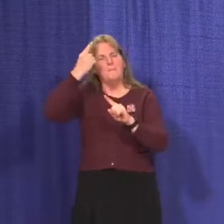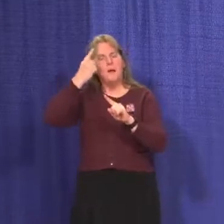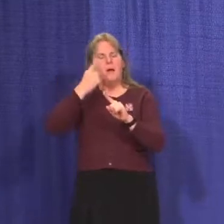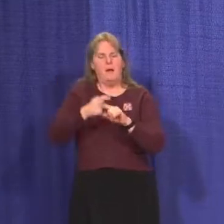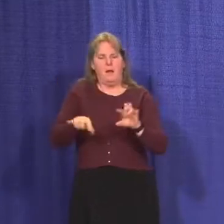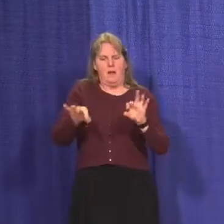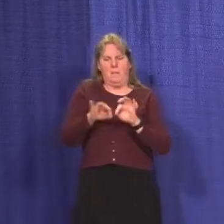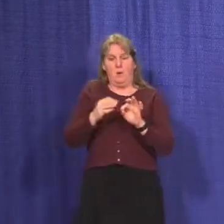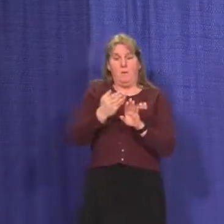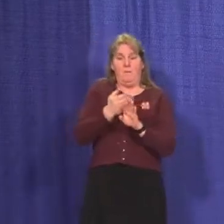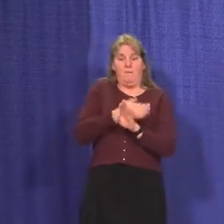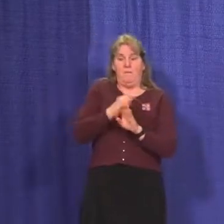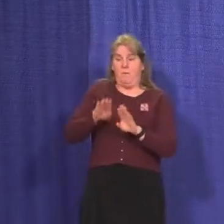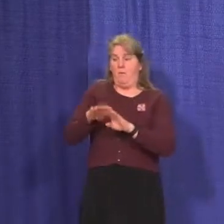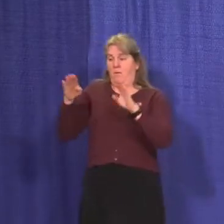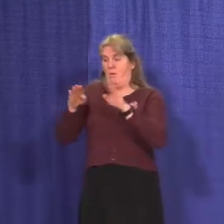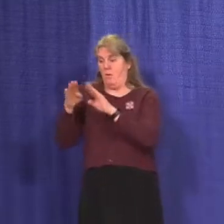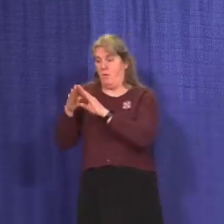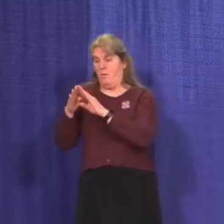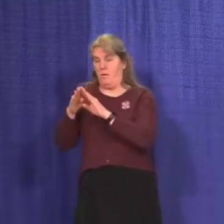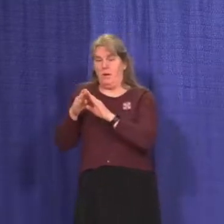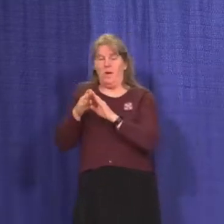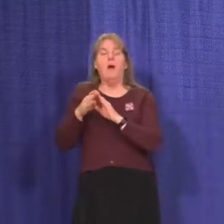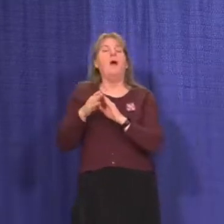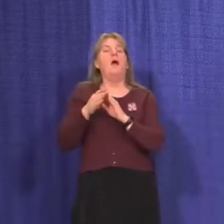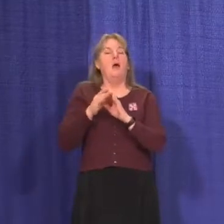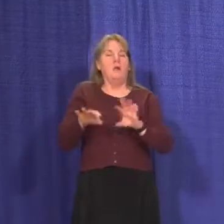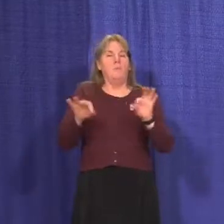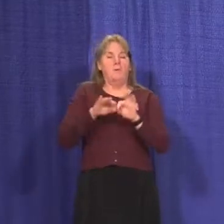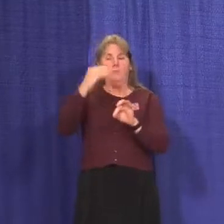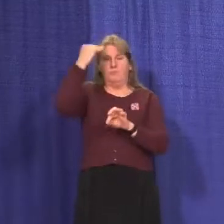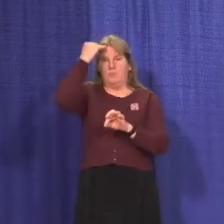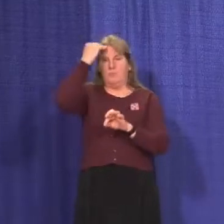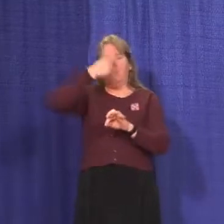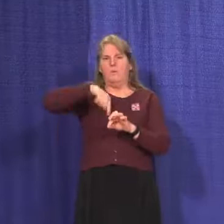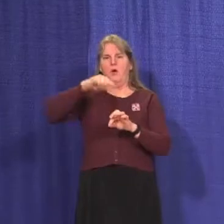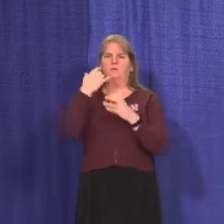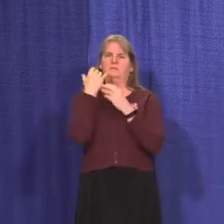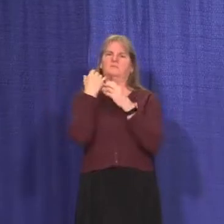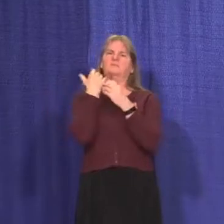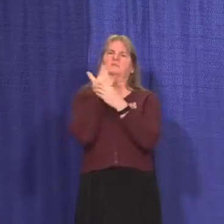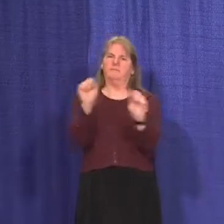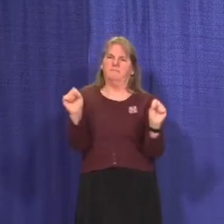well-being of the community is protected. Let's consider doing our part in